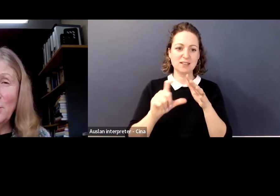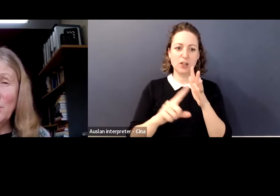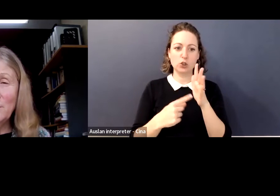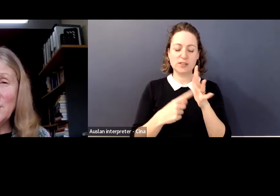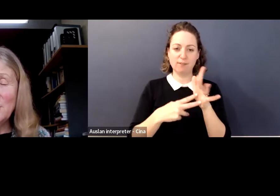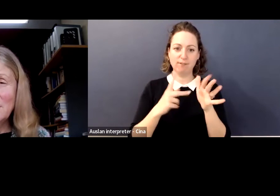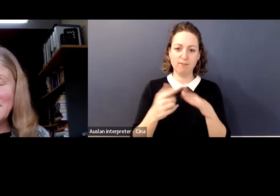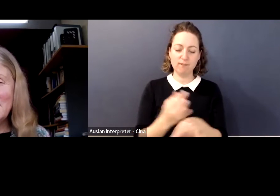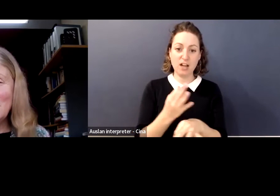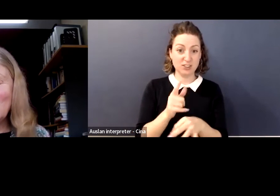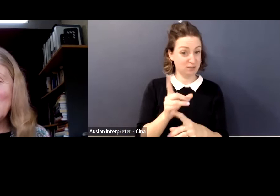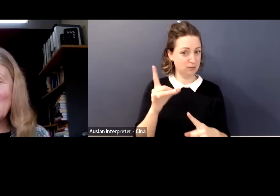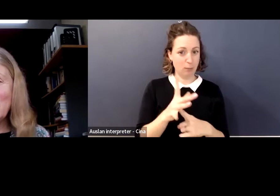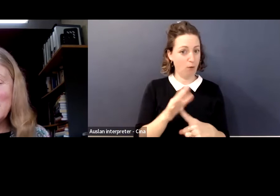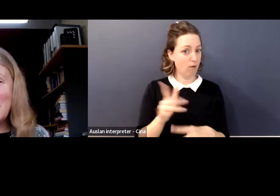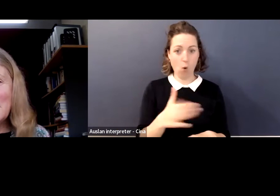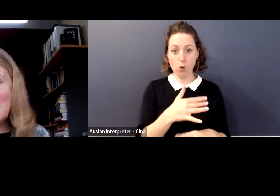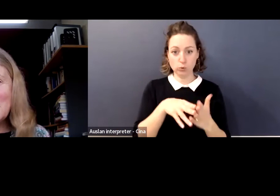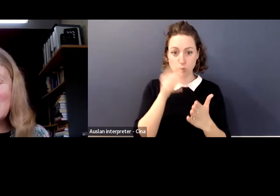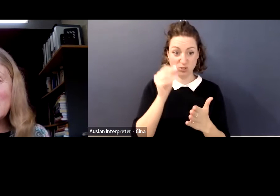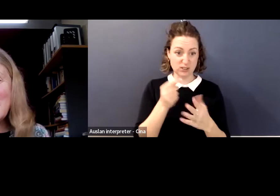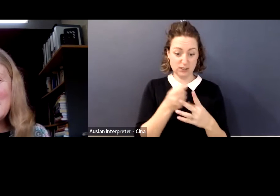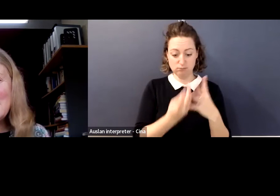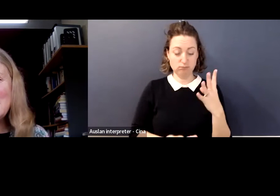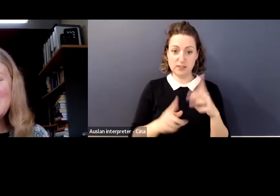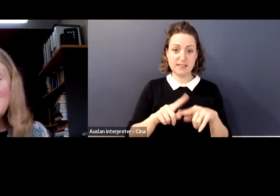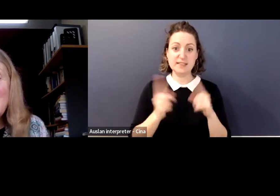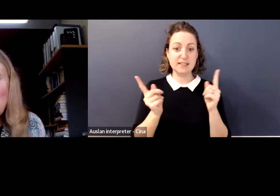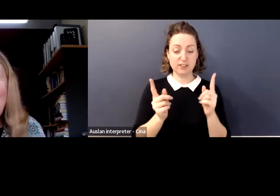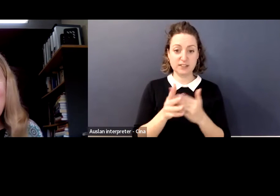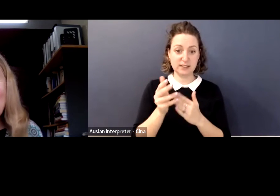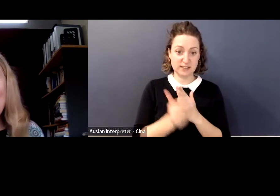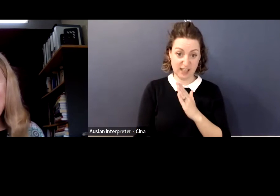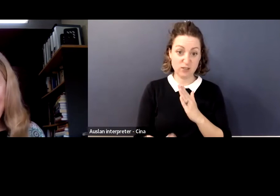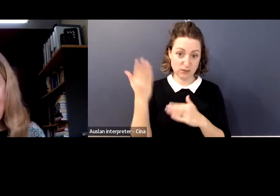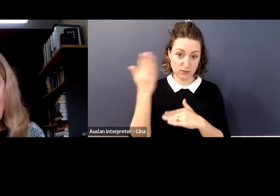important for students in almost all of these academic skills and again, become more important